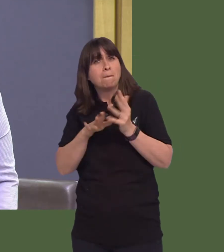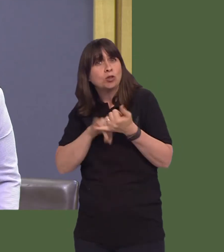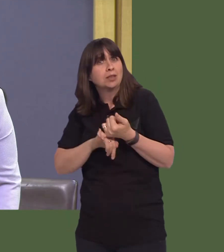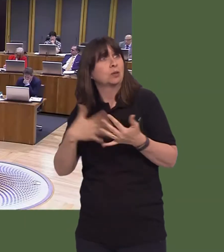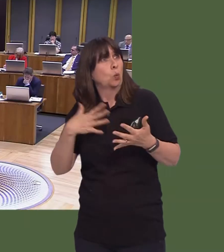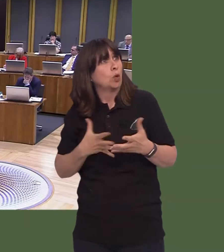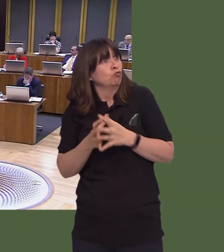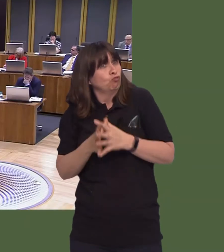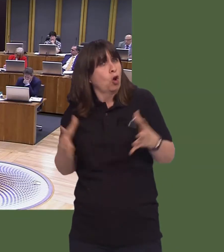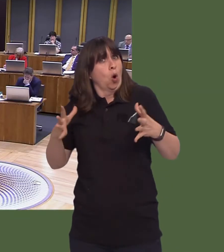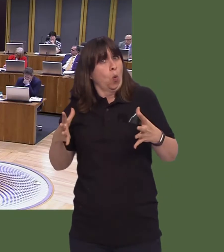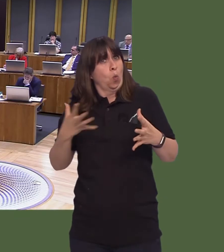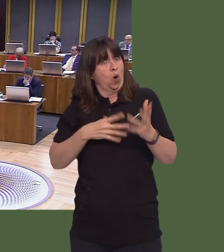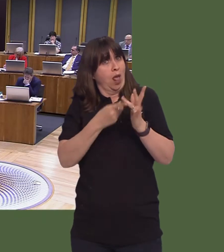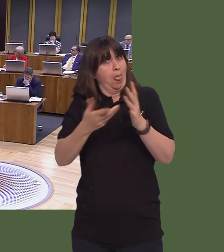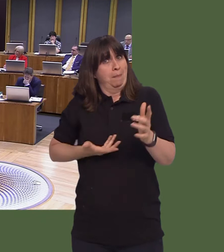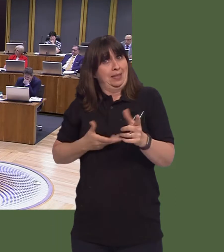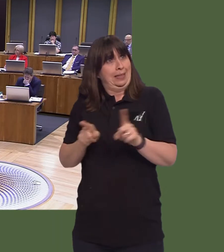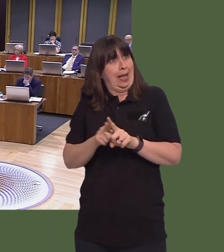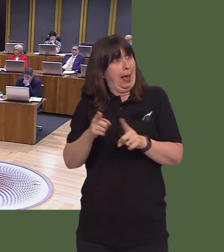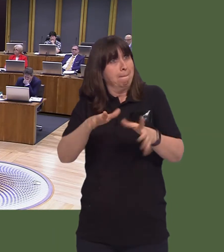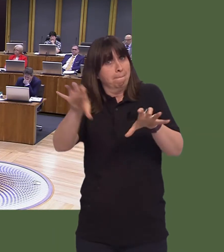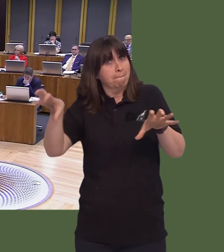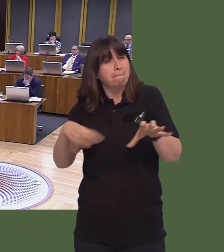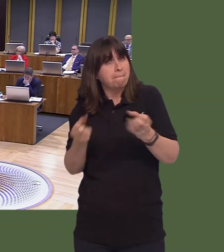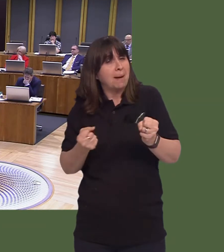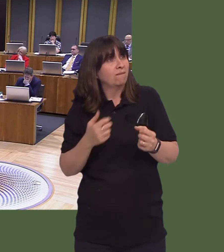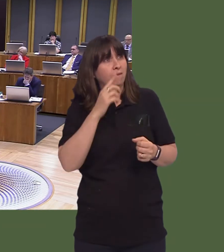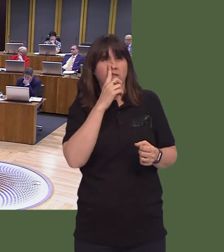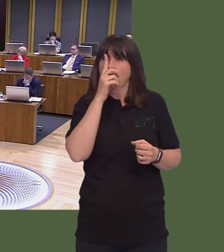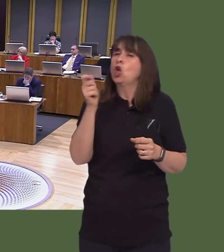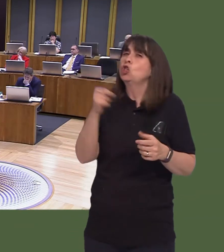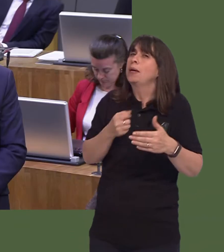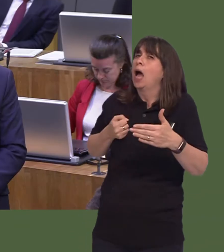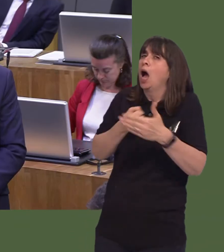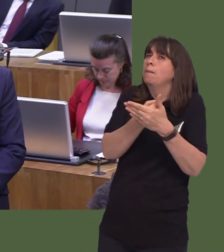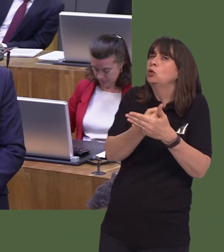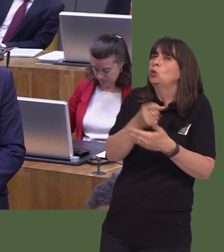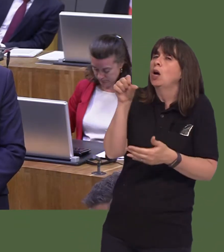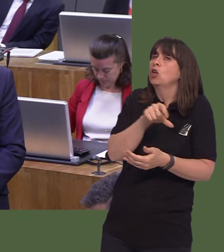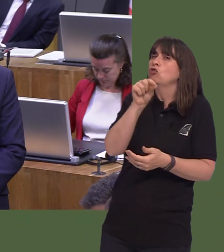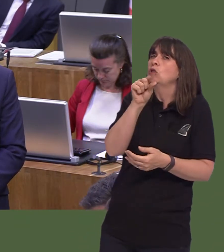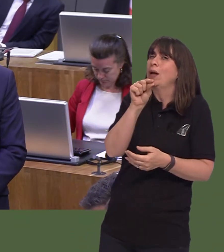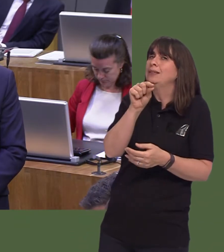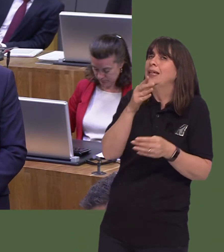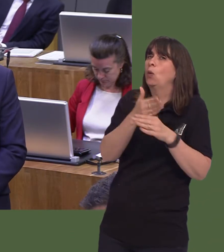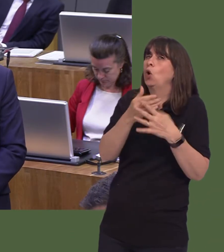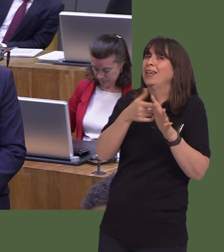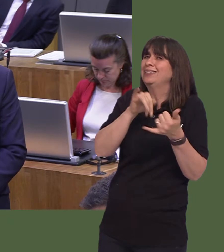Carwyn Jones AM: Well, first of all, the appraisal process should take up to 120 working days, not at least 120 working days.